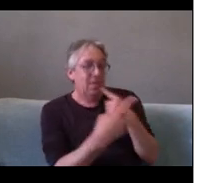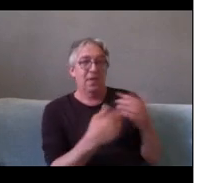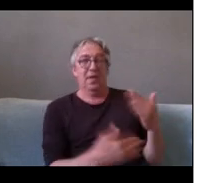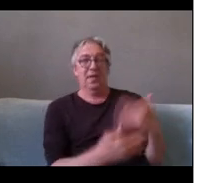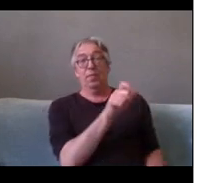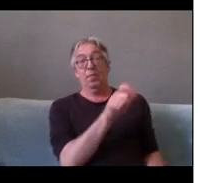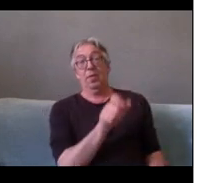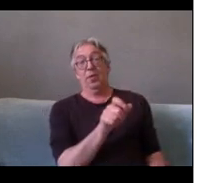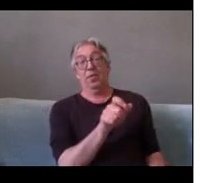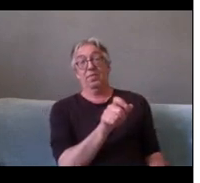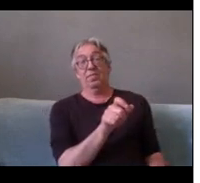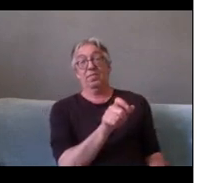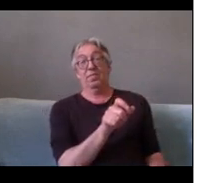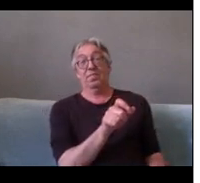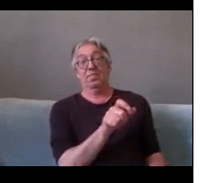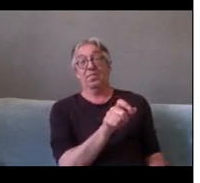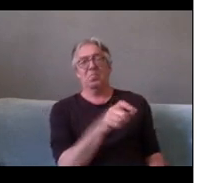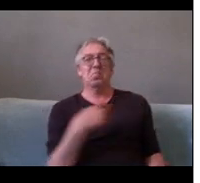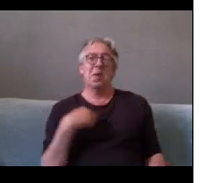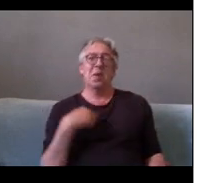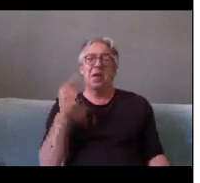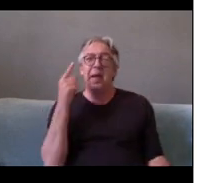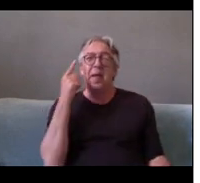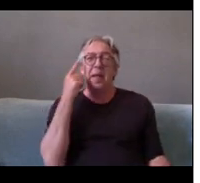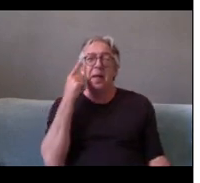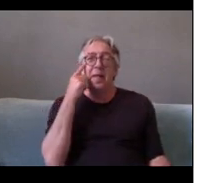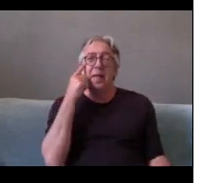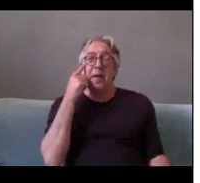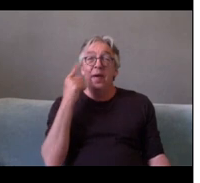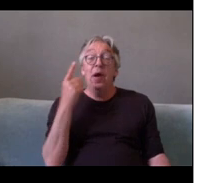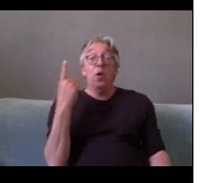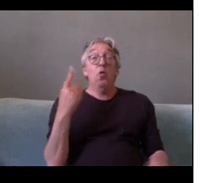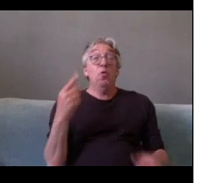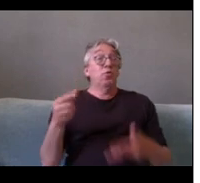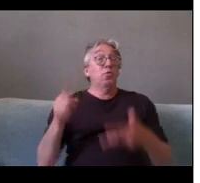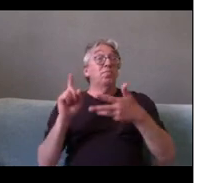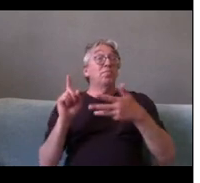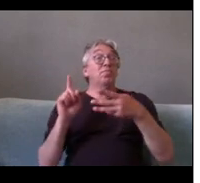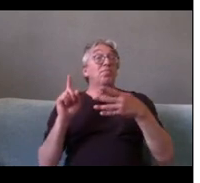So I think one of our speakers Anderson Gitonga will talk a bit